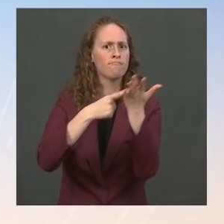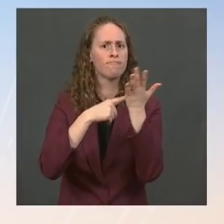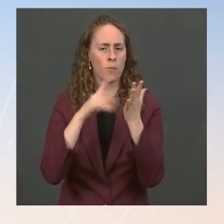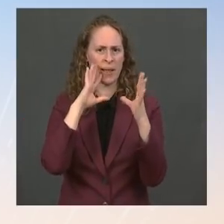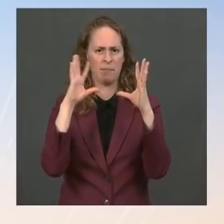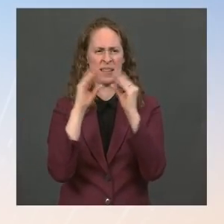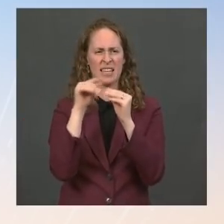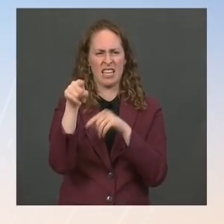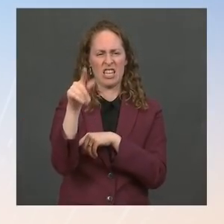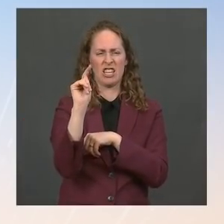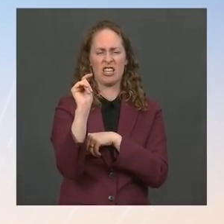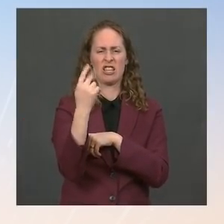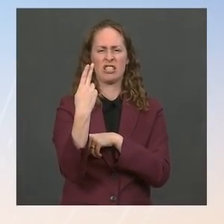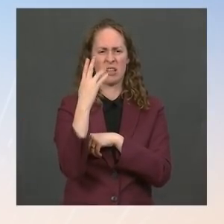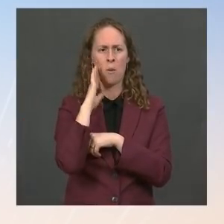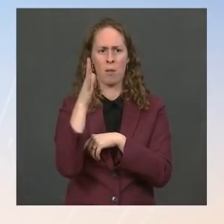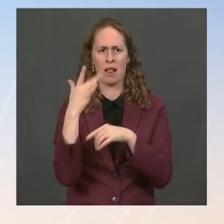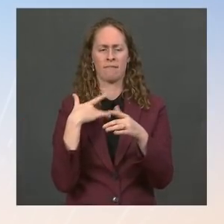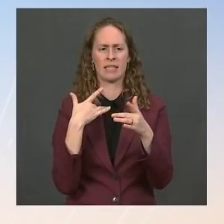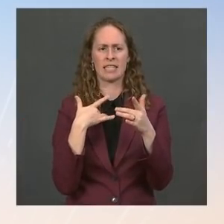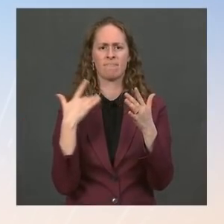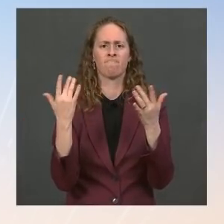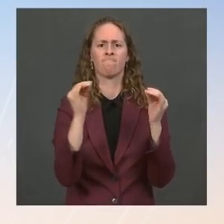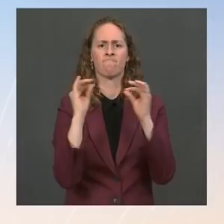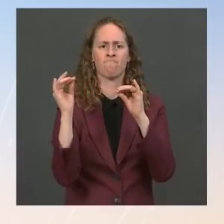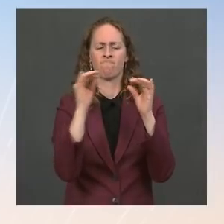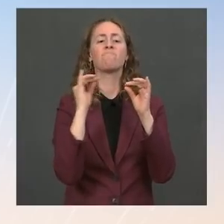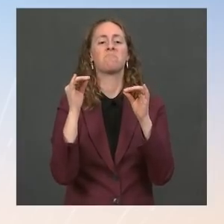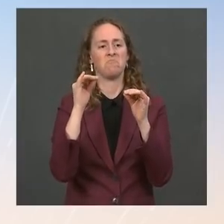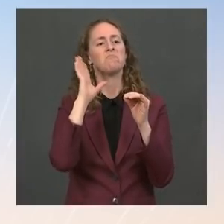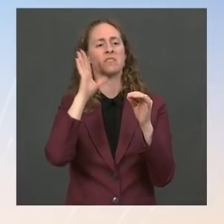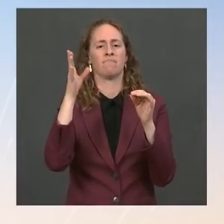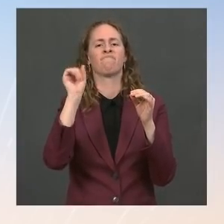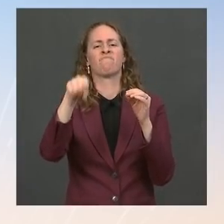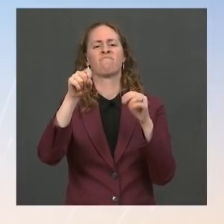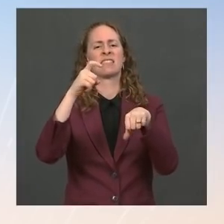in providing more protection to people across the country. And we'll wait for that process to play out.